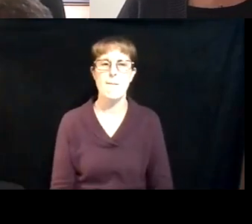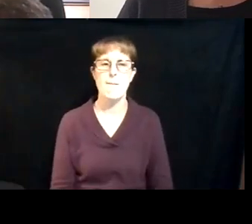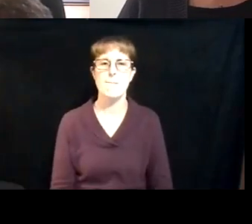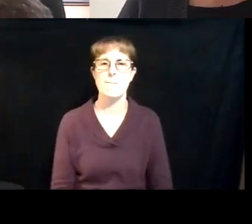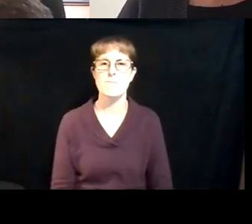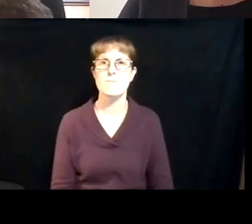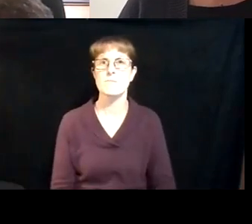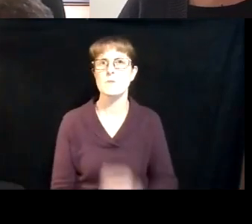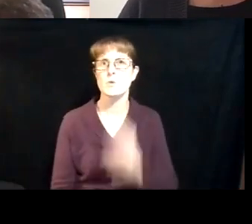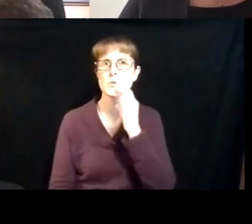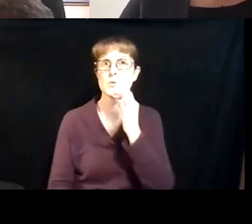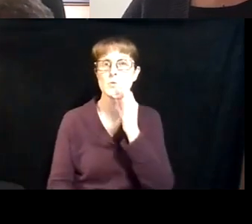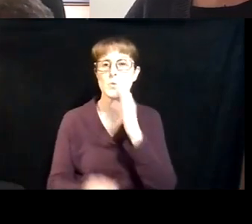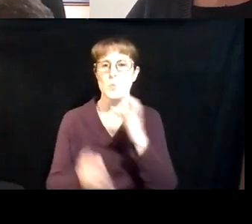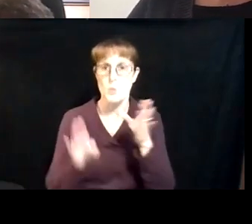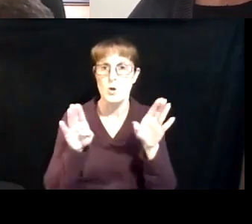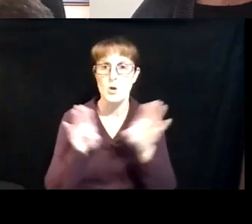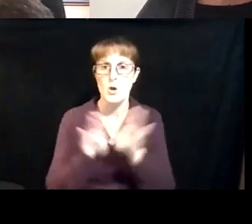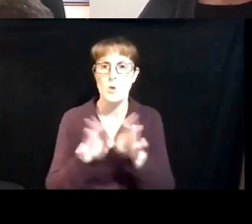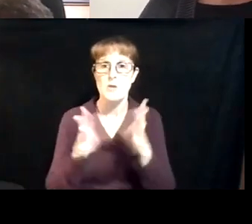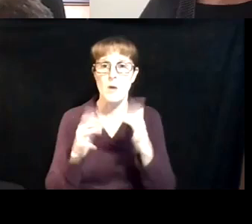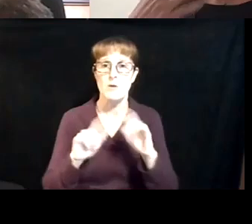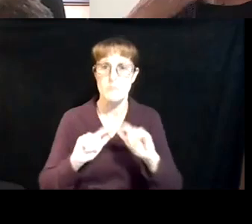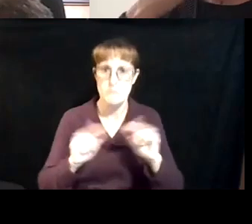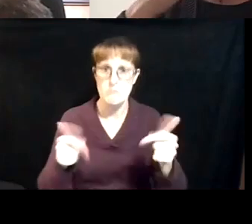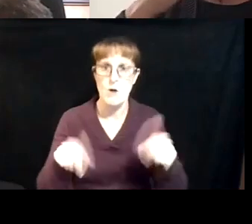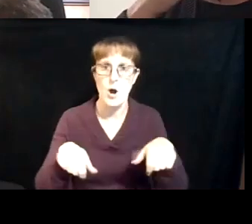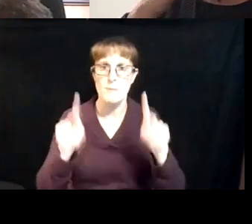give each of our panelists an opportunity to say a few words